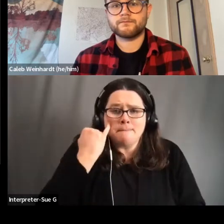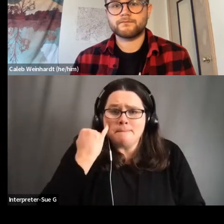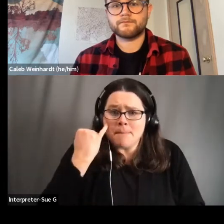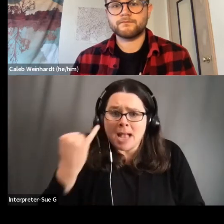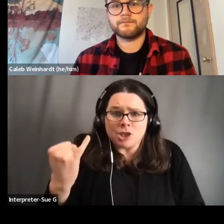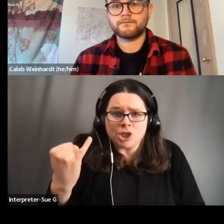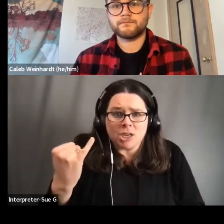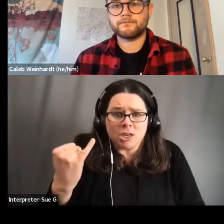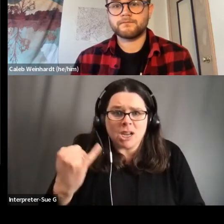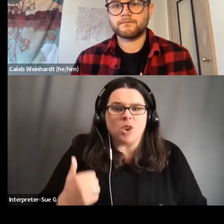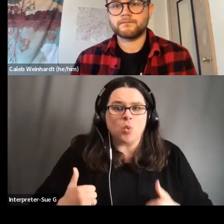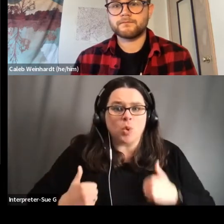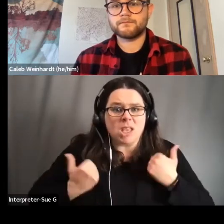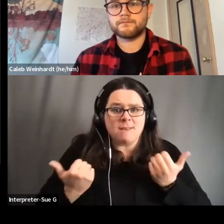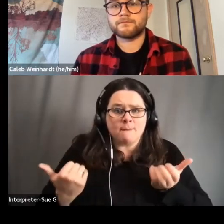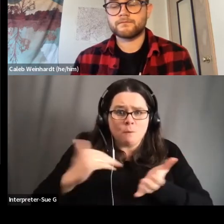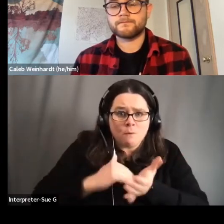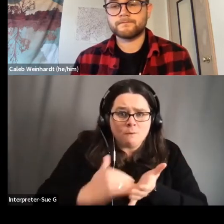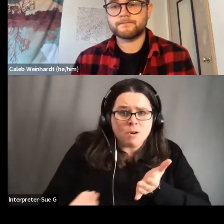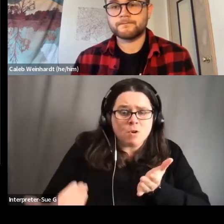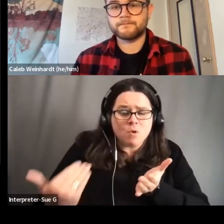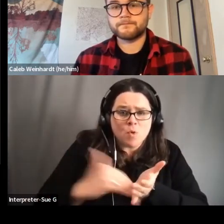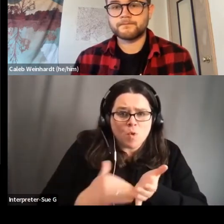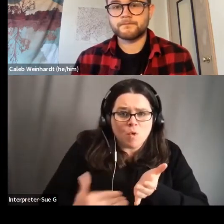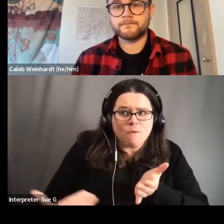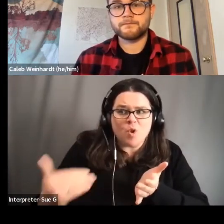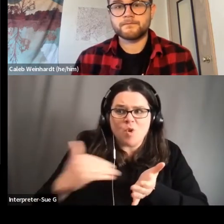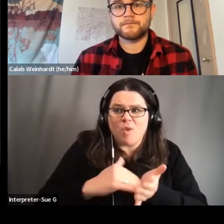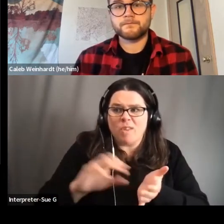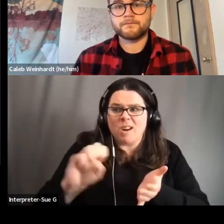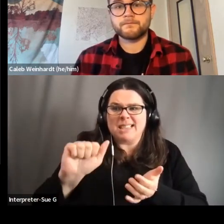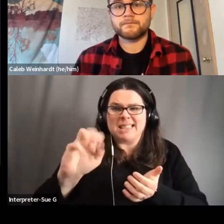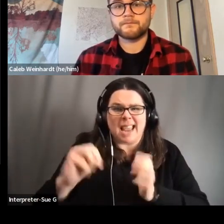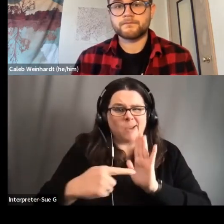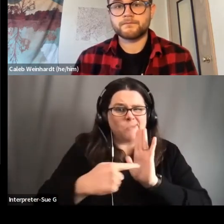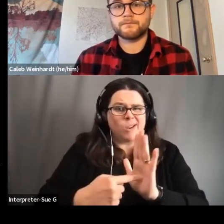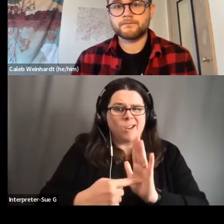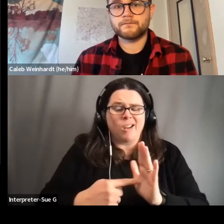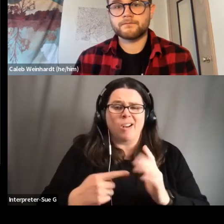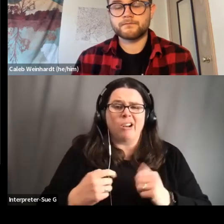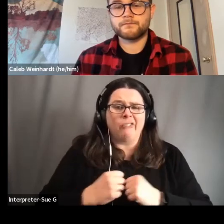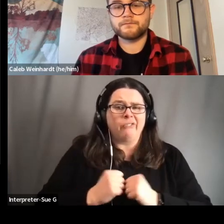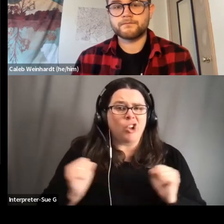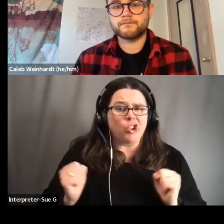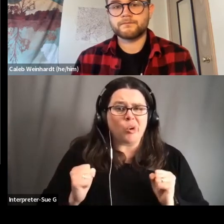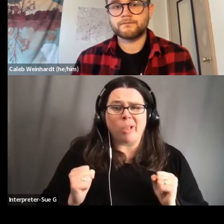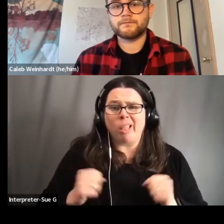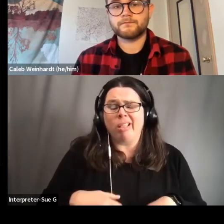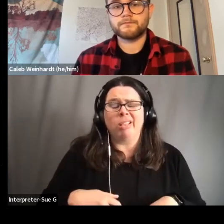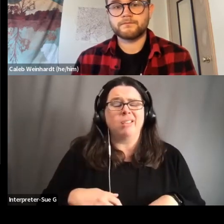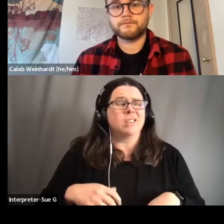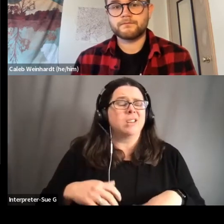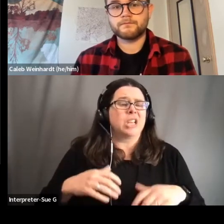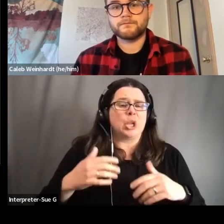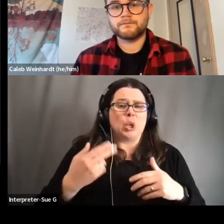as often as Sam does with vulnerability and humor and genuine sweetness and willingness